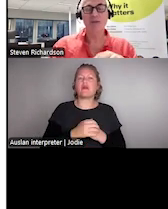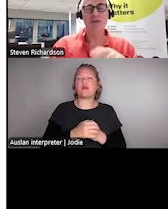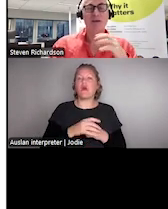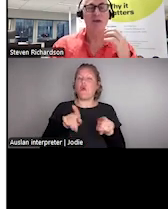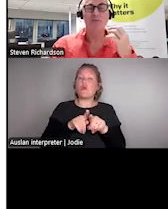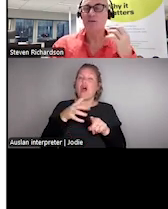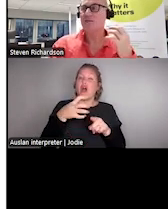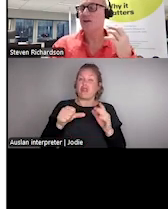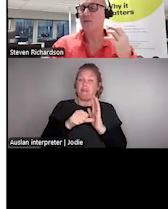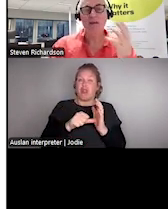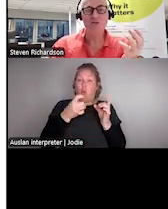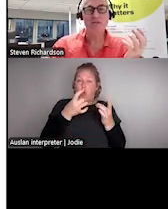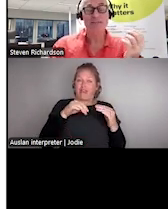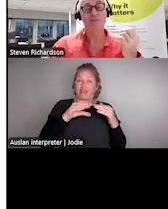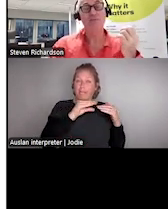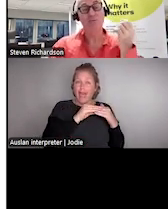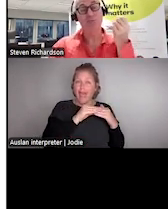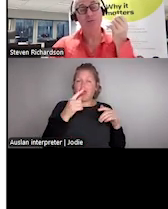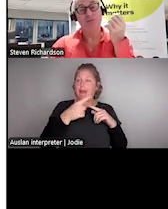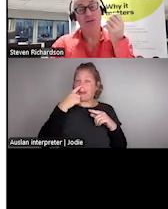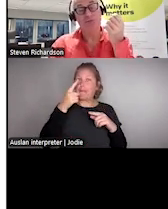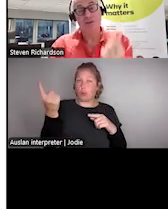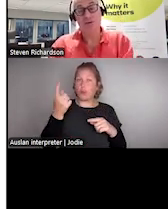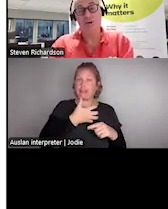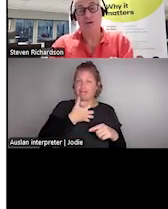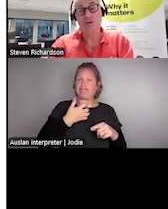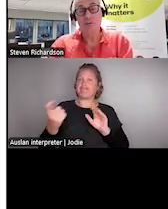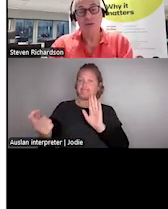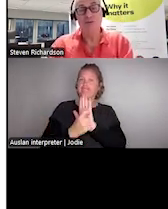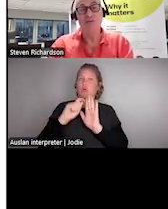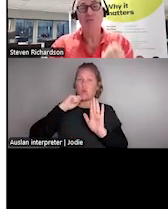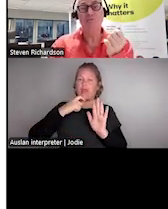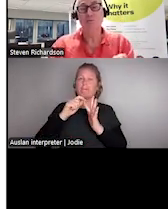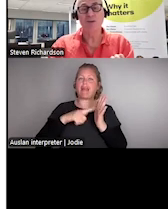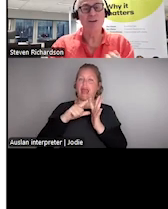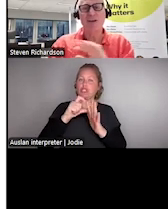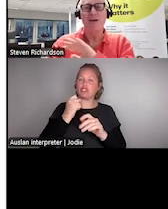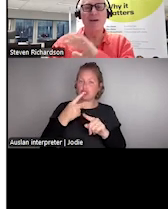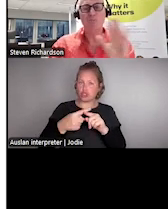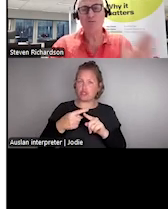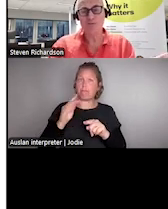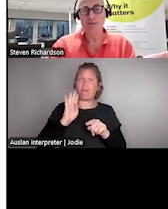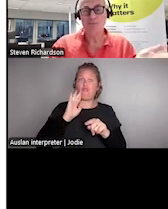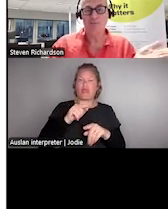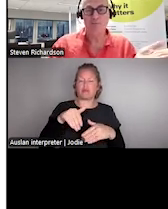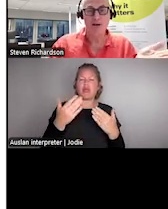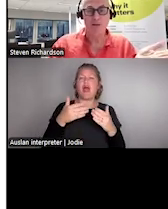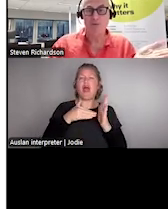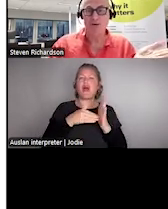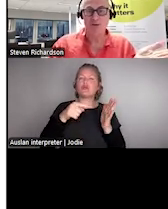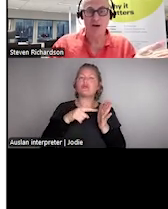bank, having some pledges that have been committed to you before the day, helps you sleep better at